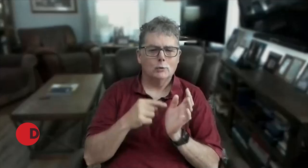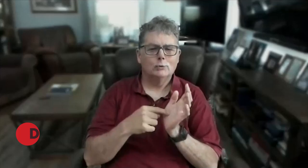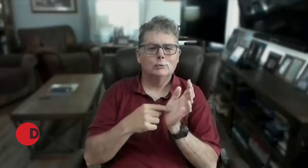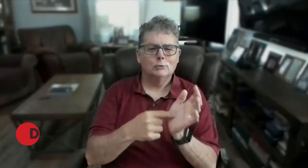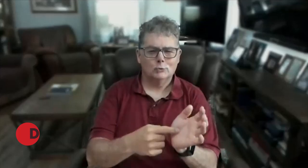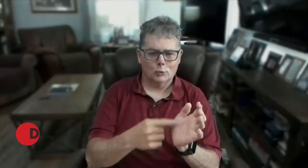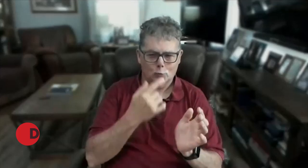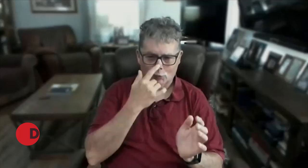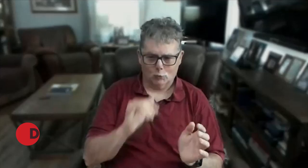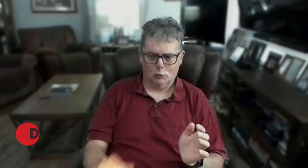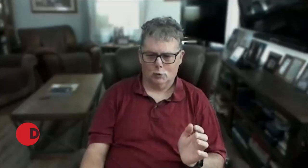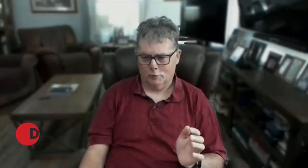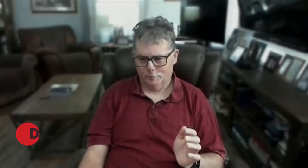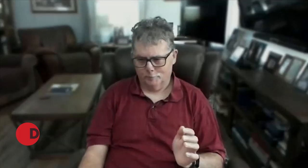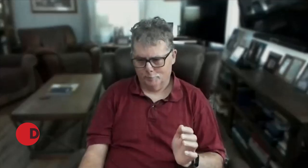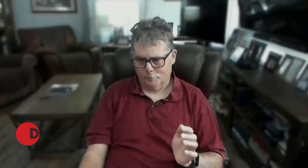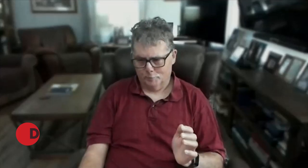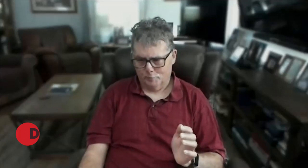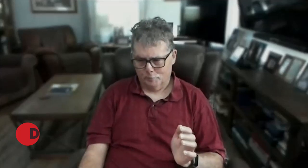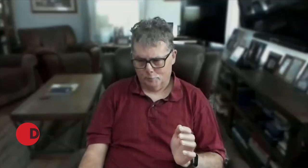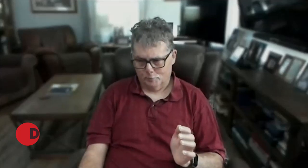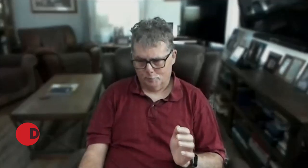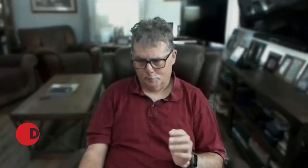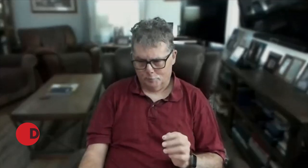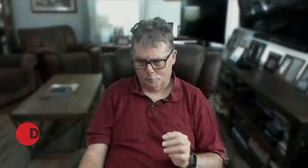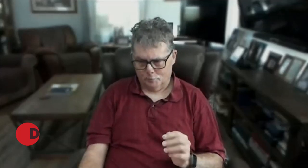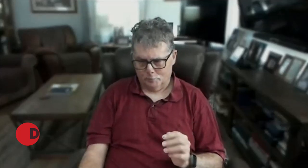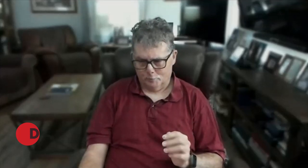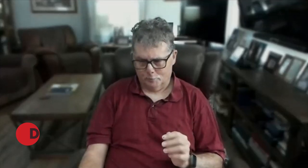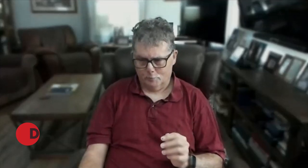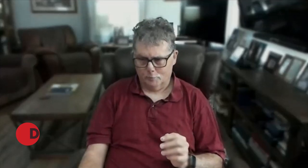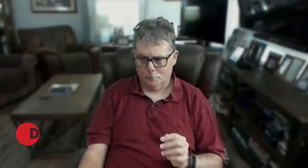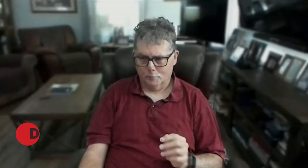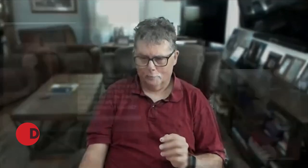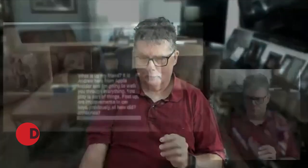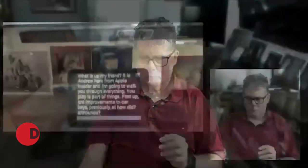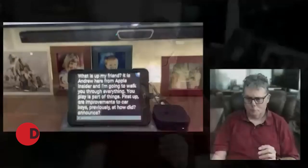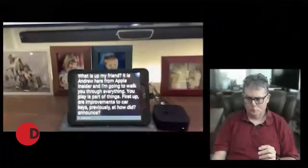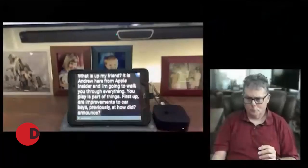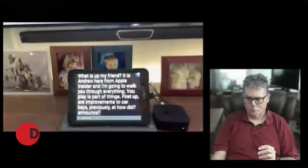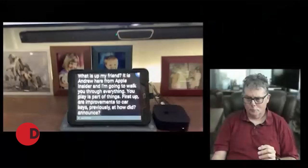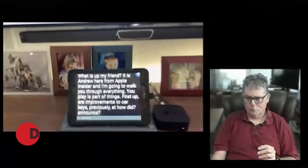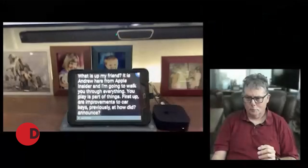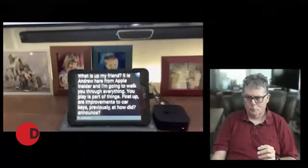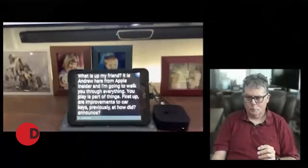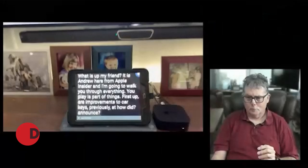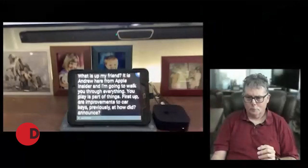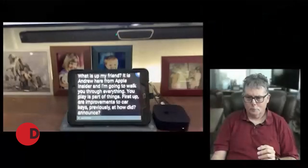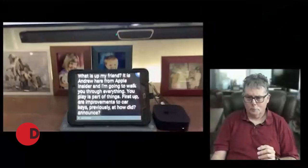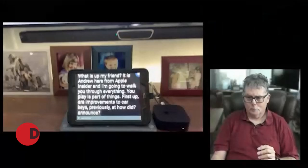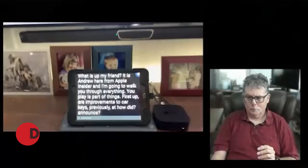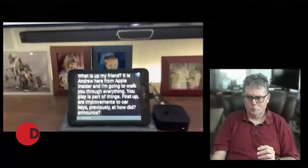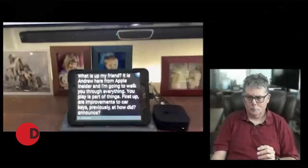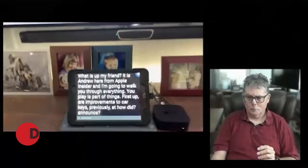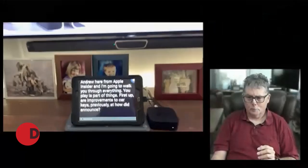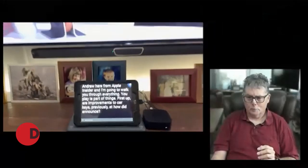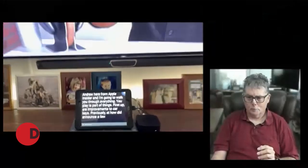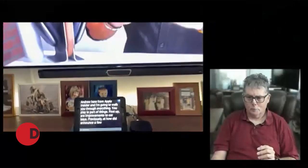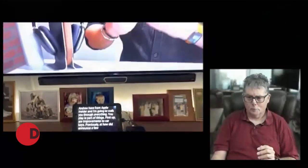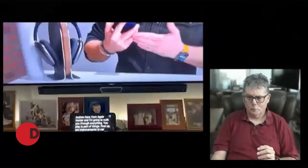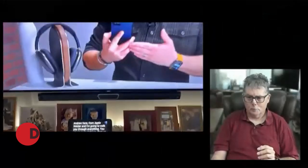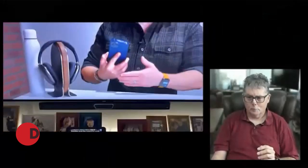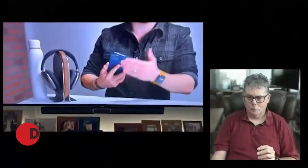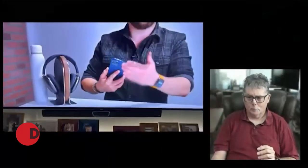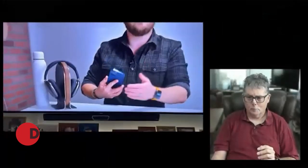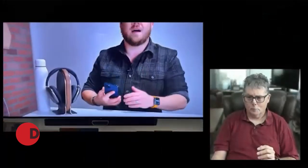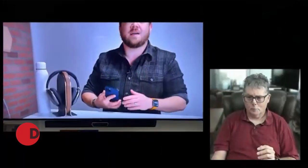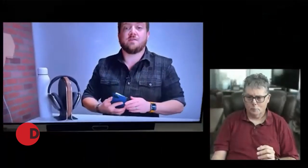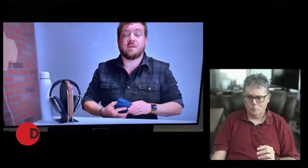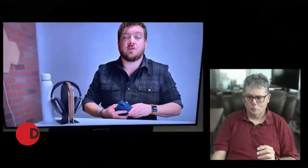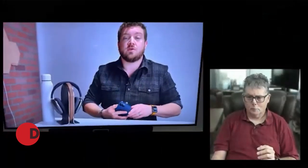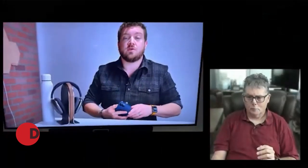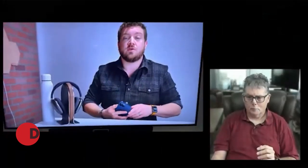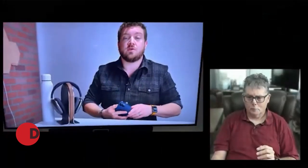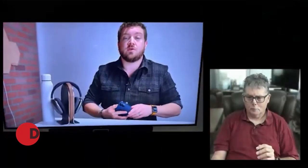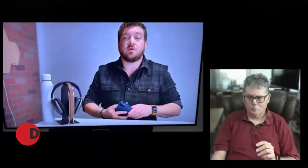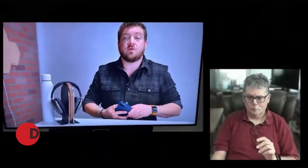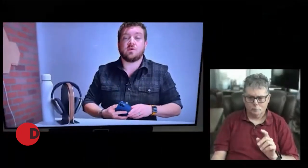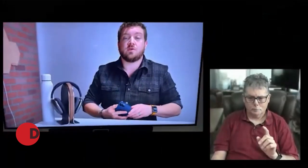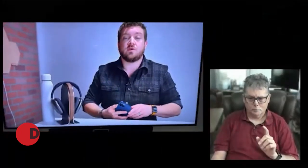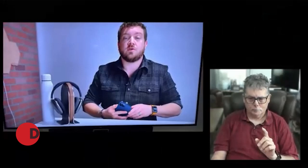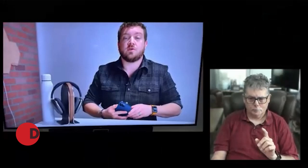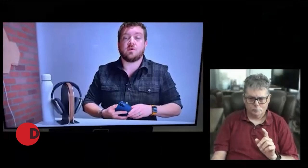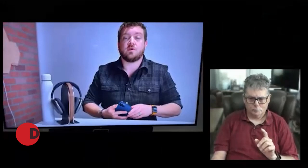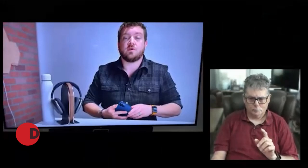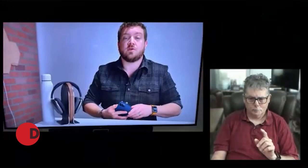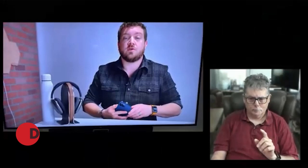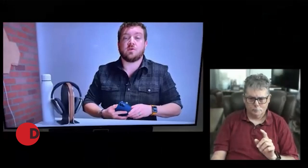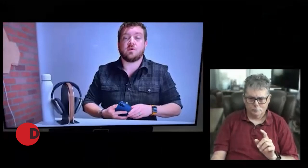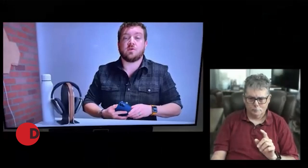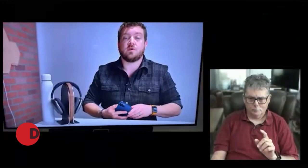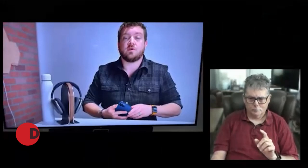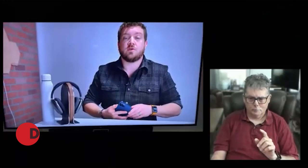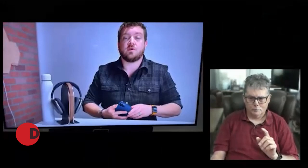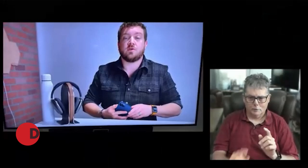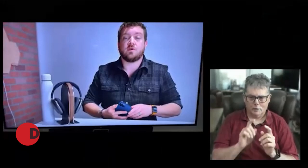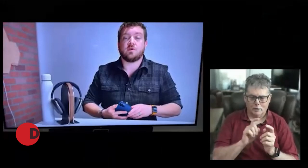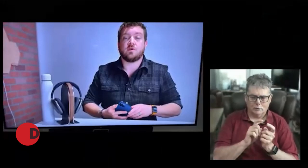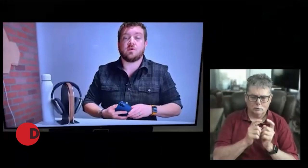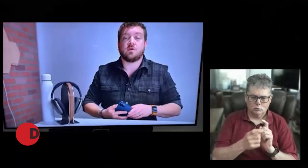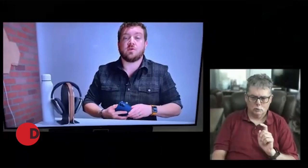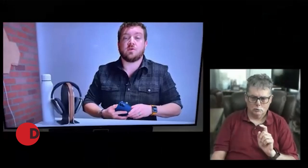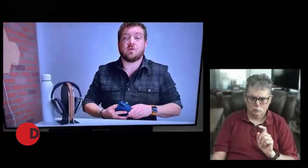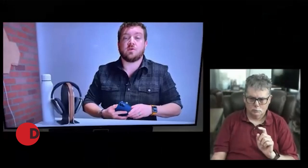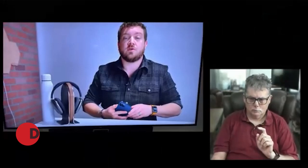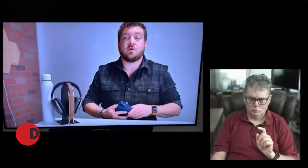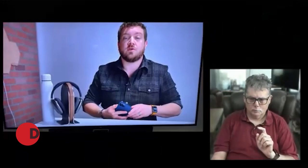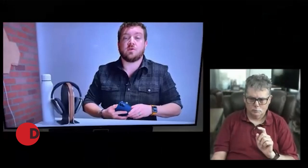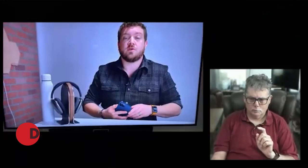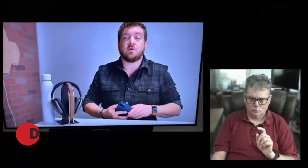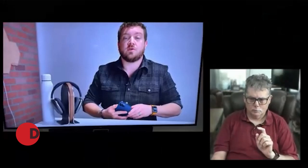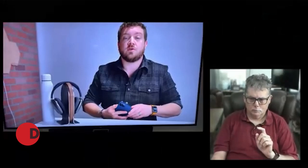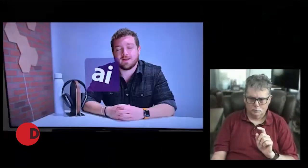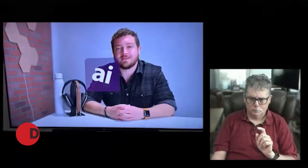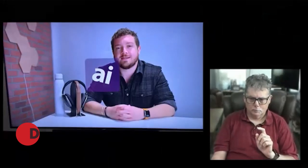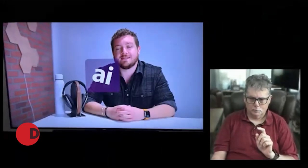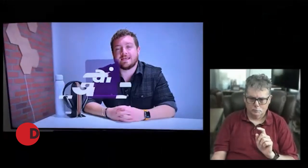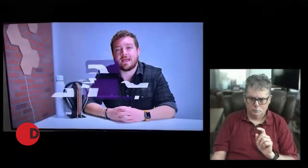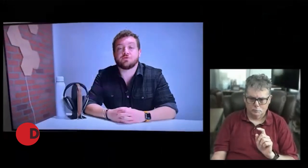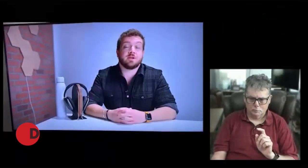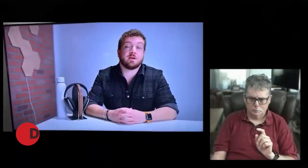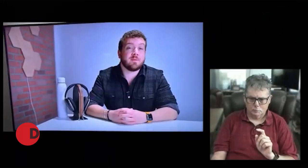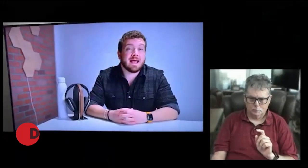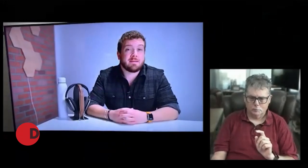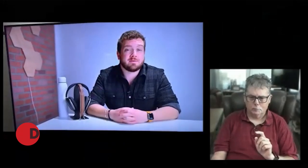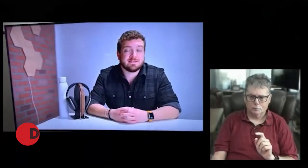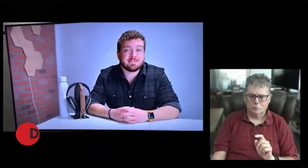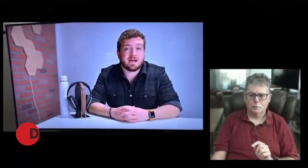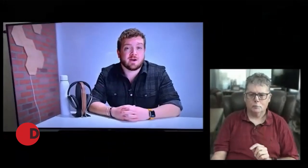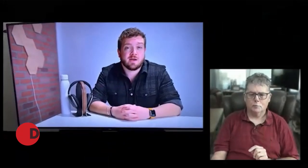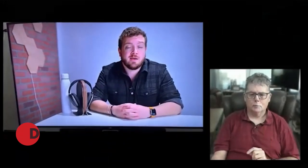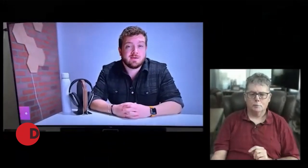I'll show you what it looks like.